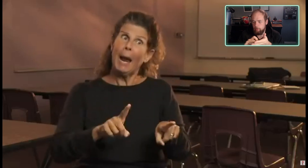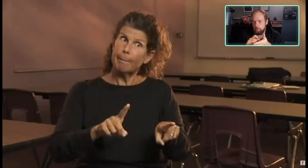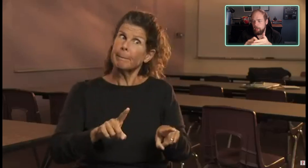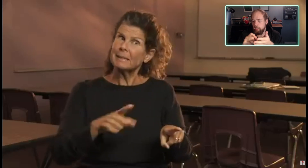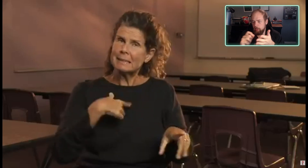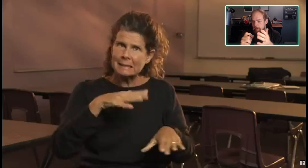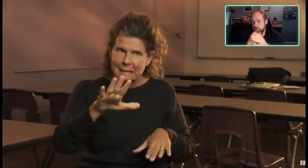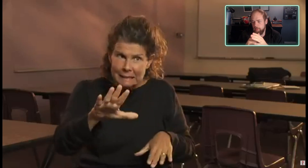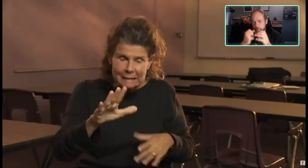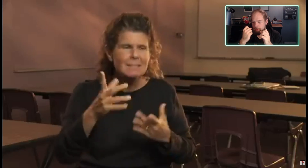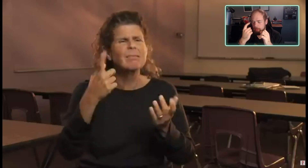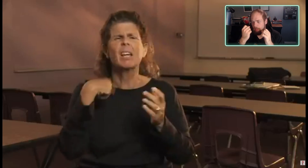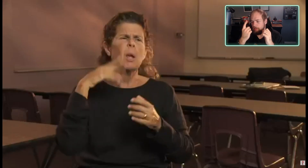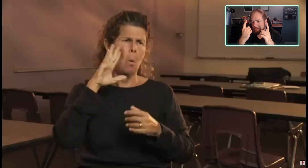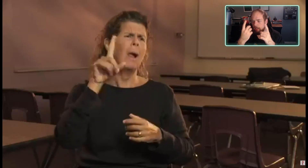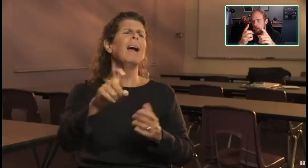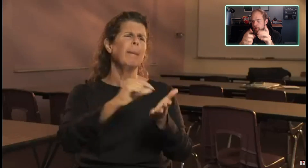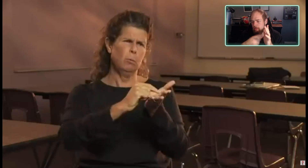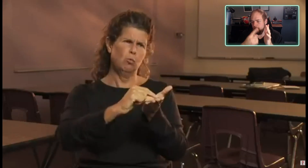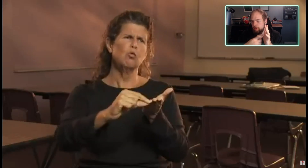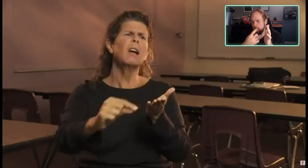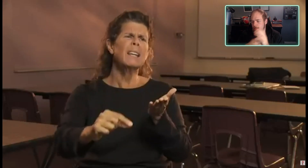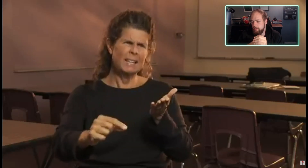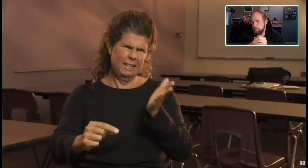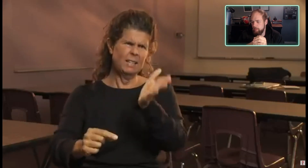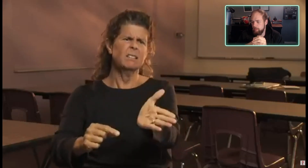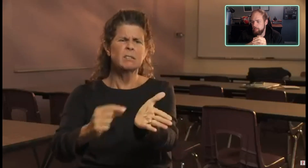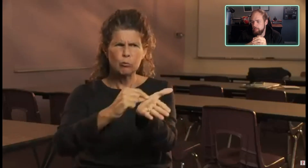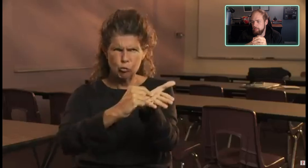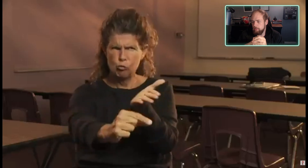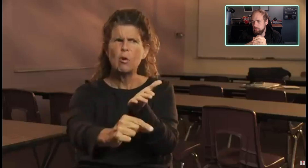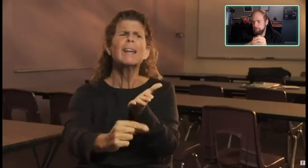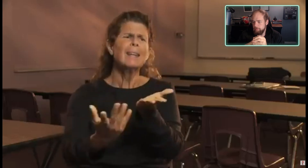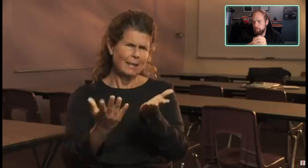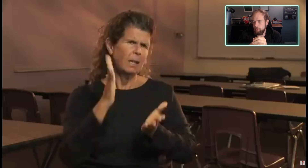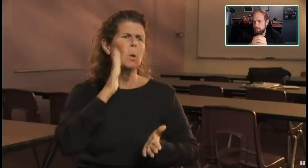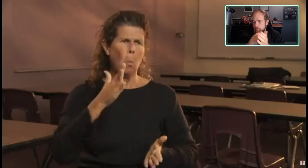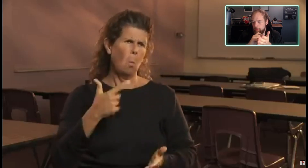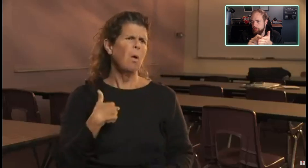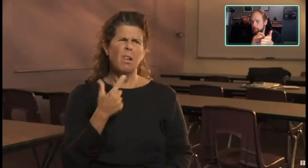them to write it down some I understand it happens sometimes so i' give them a